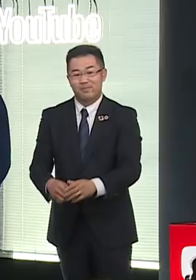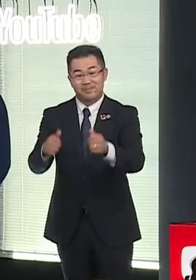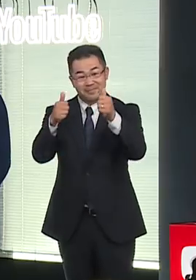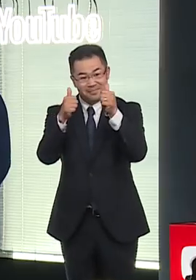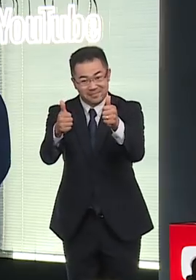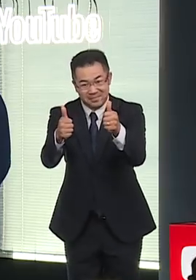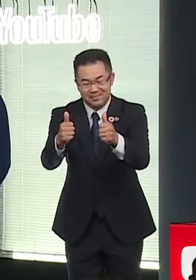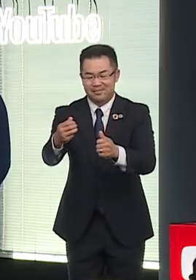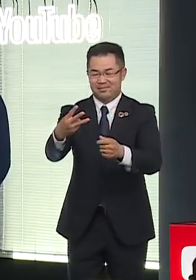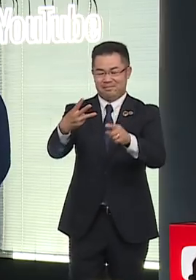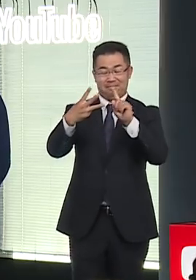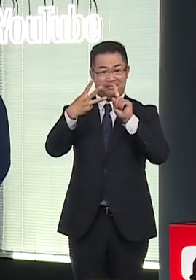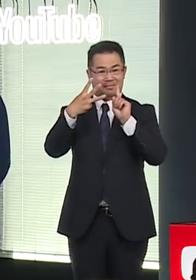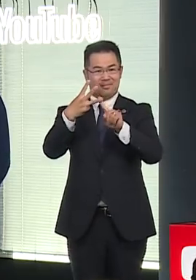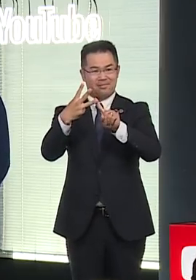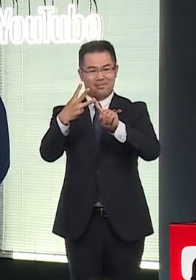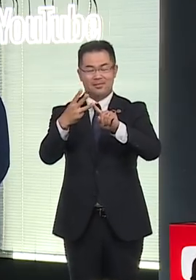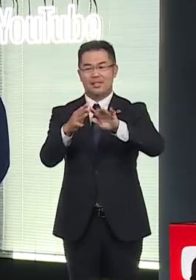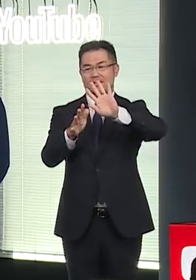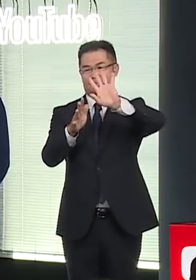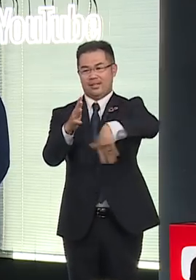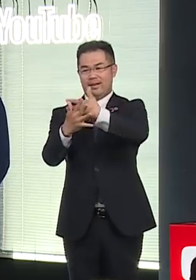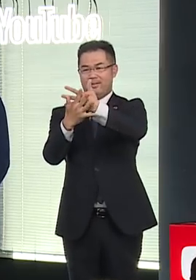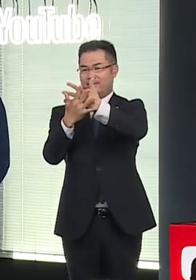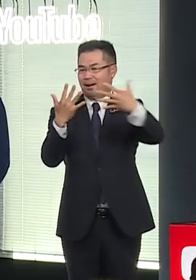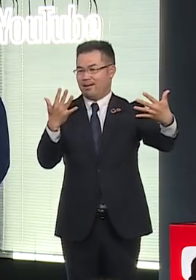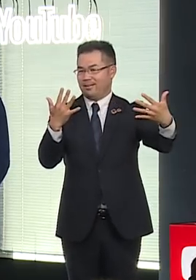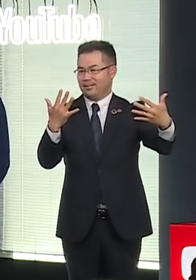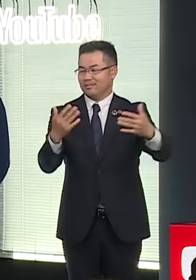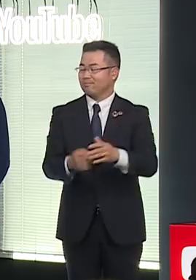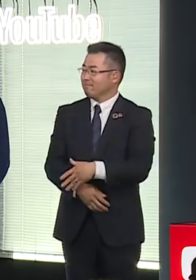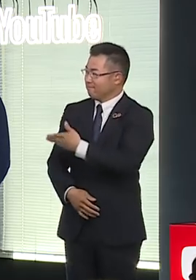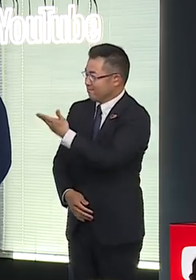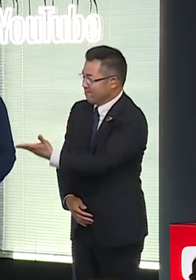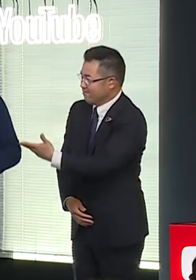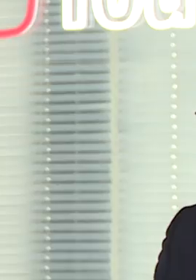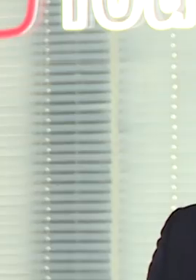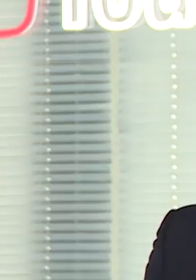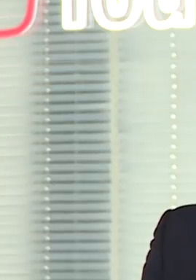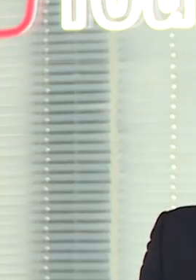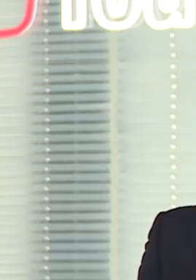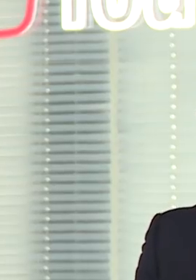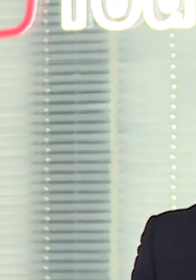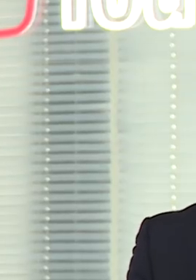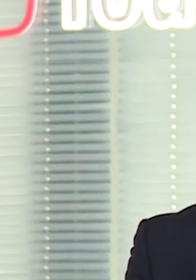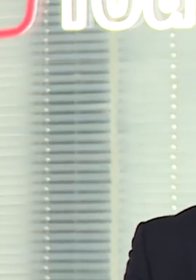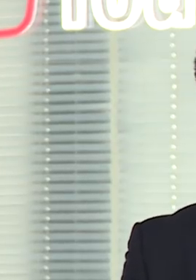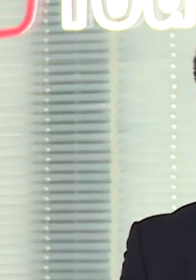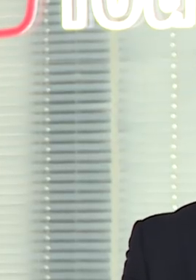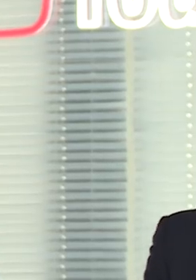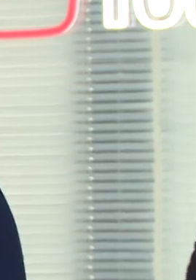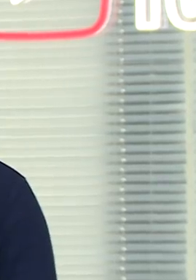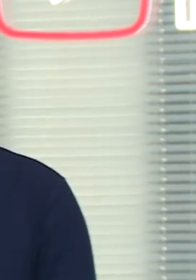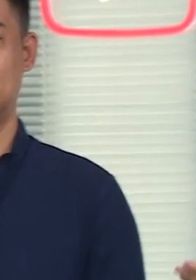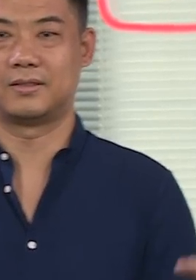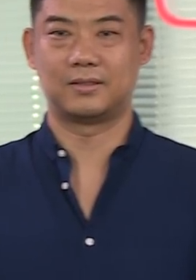Friend in China sign language. In Iran sign language. >> In Japan sign language.